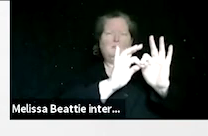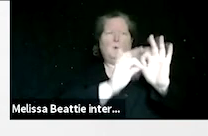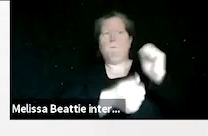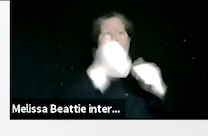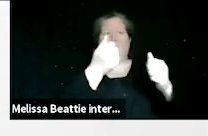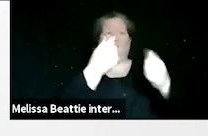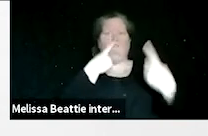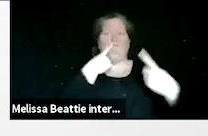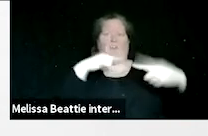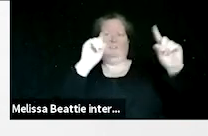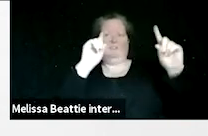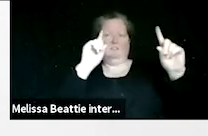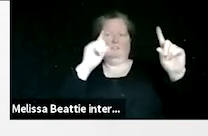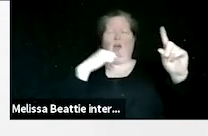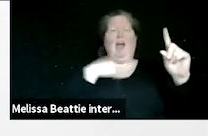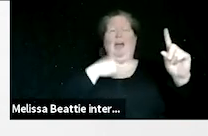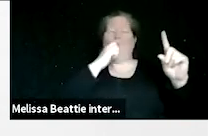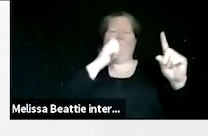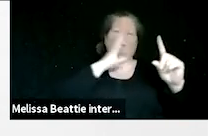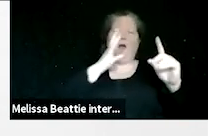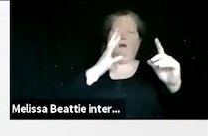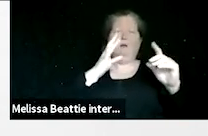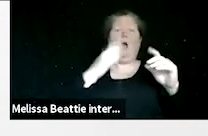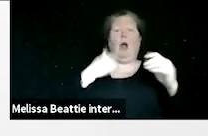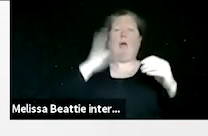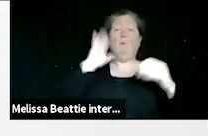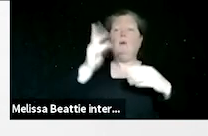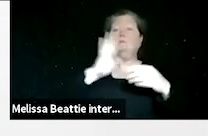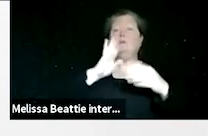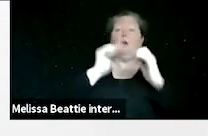Ben Woelk: It so I will talk to friends all over the place, or in technical communication